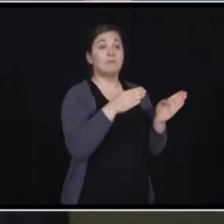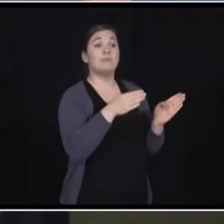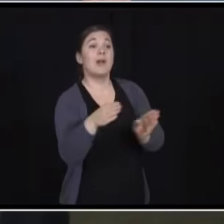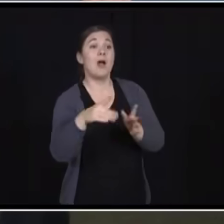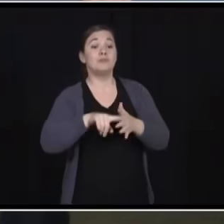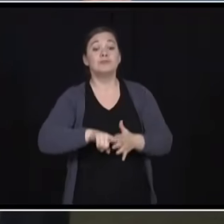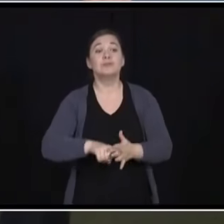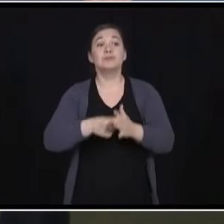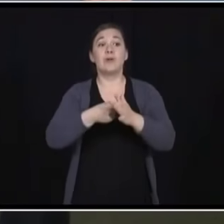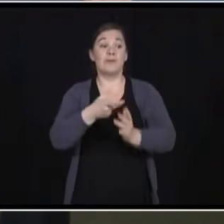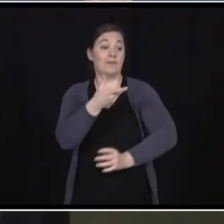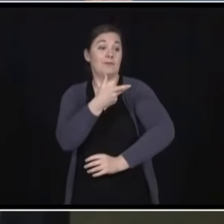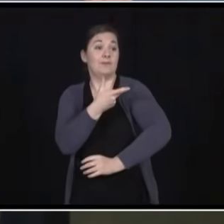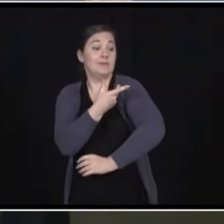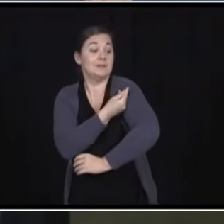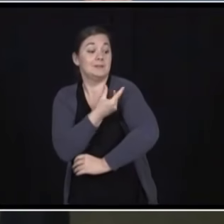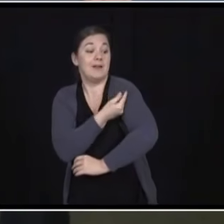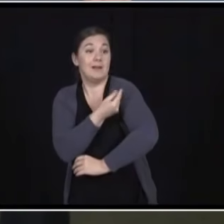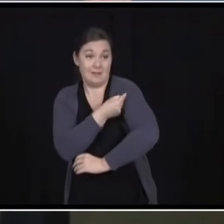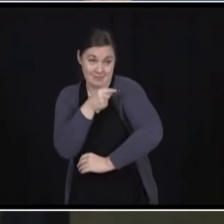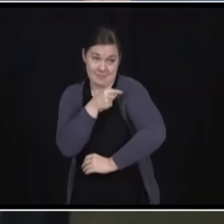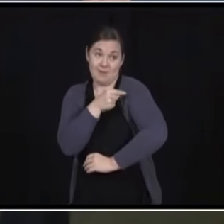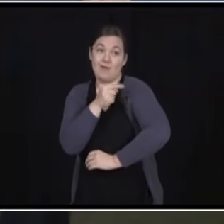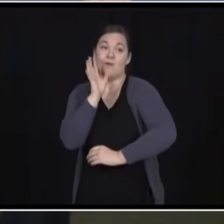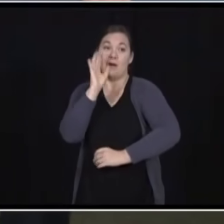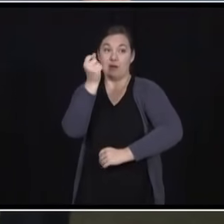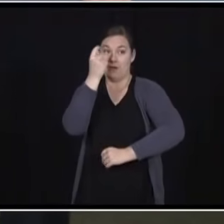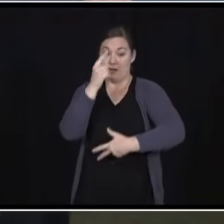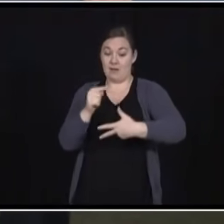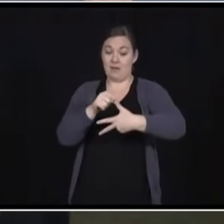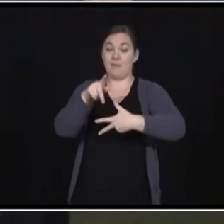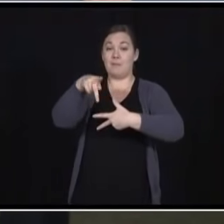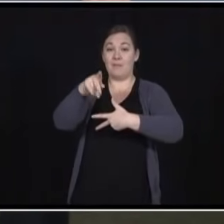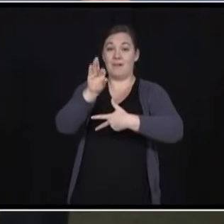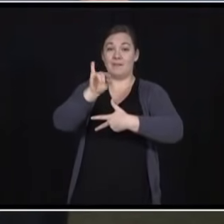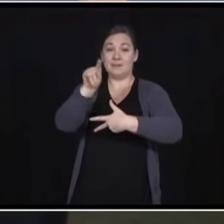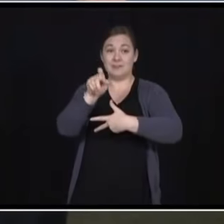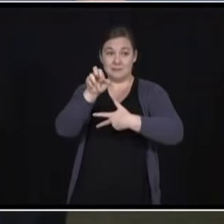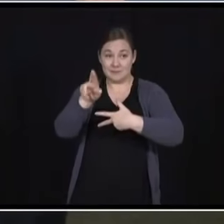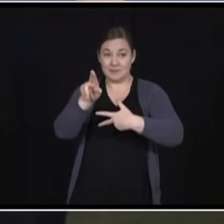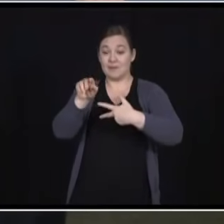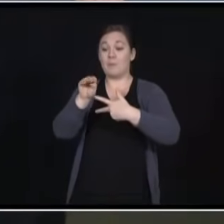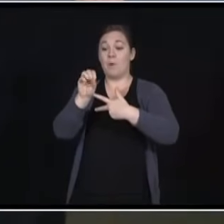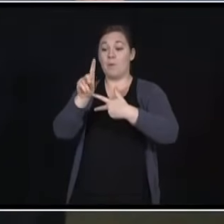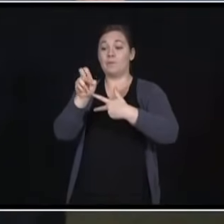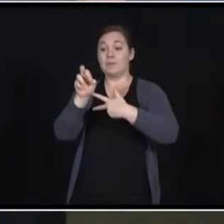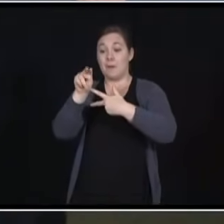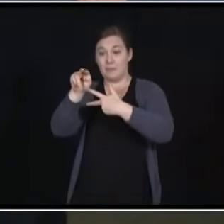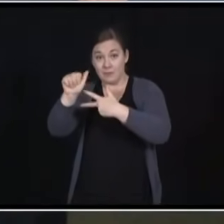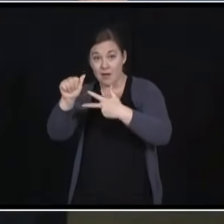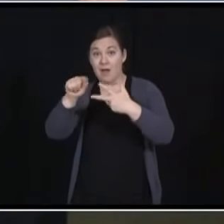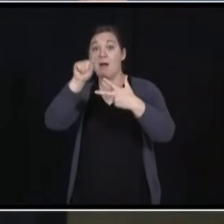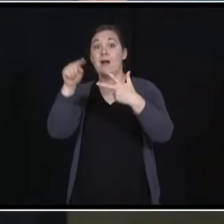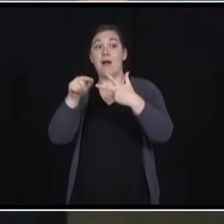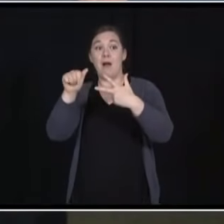I want to emphasize that planning for the early rollout of the COVID-19 vaccine program with vaccines from both Pfizer and may dharna is